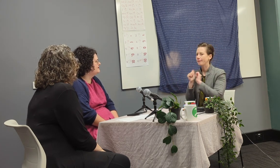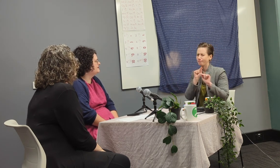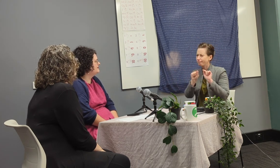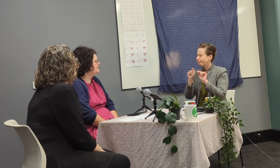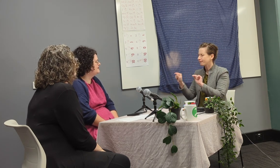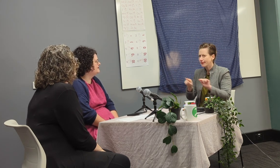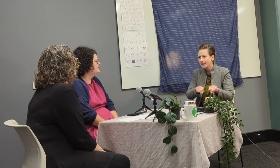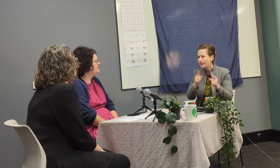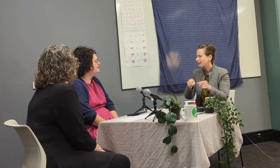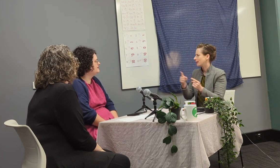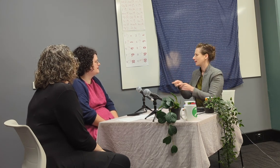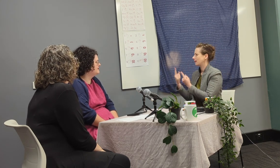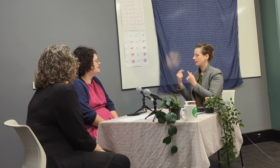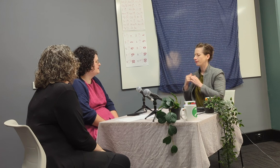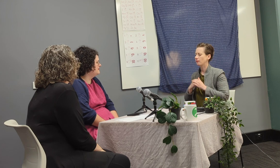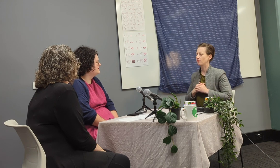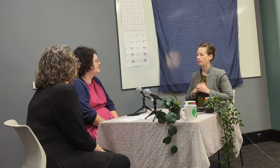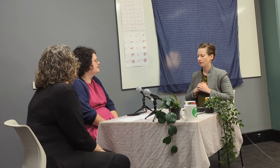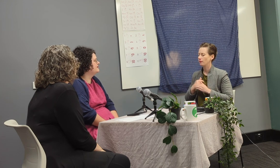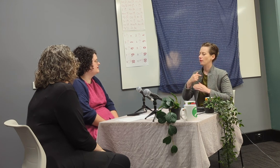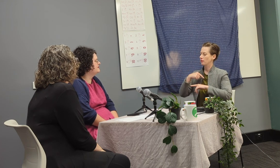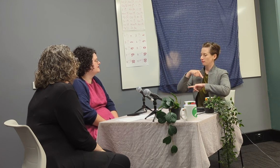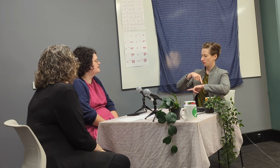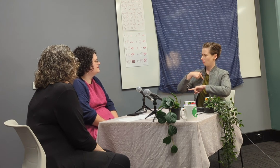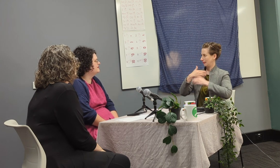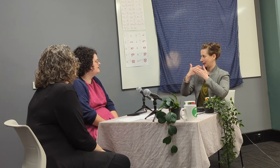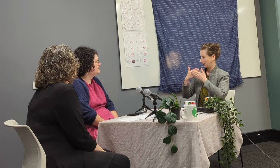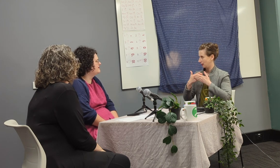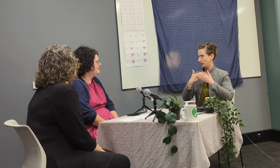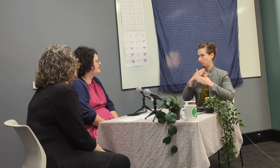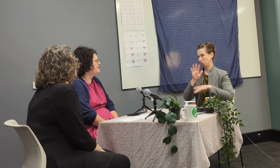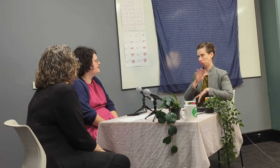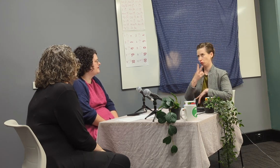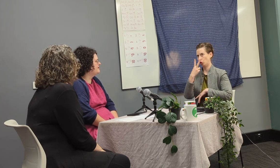There were also different games – a whole number of things.